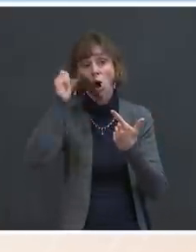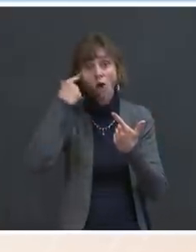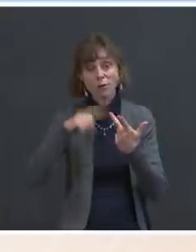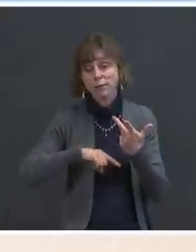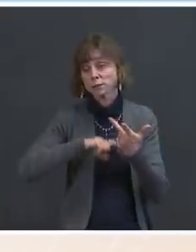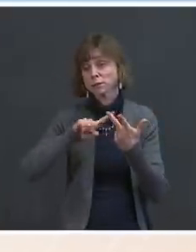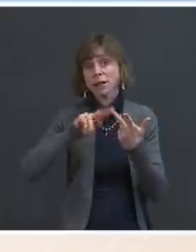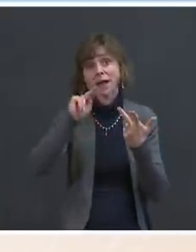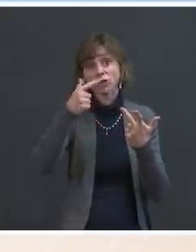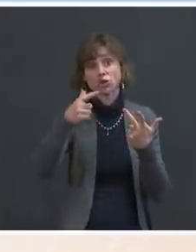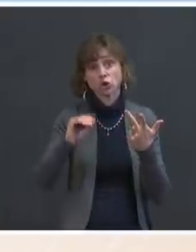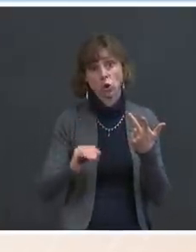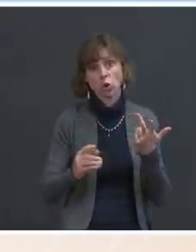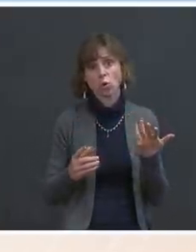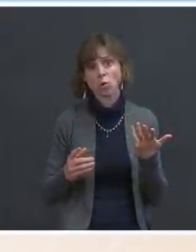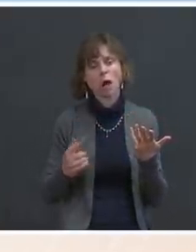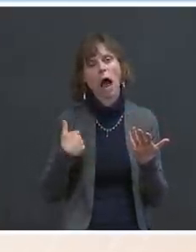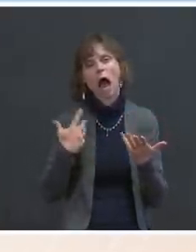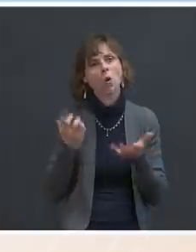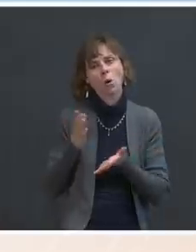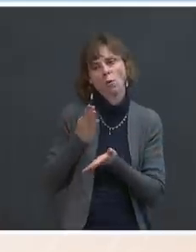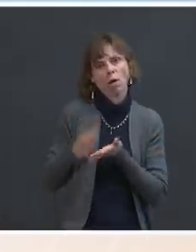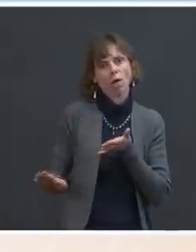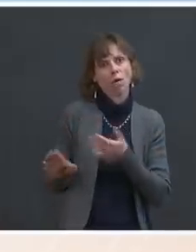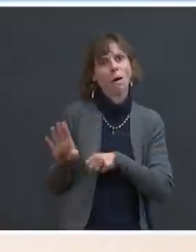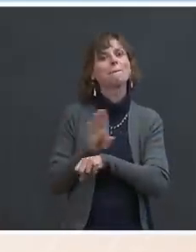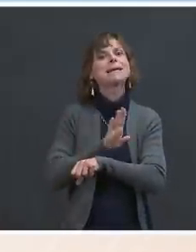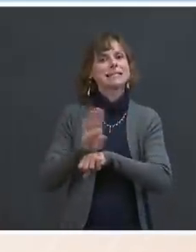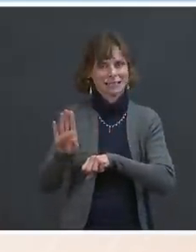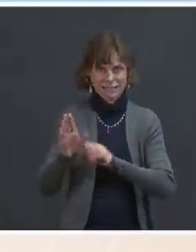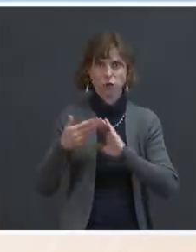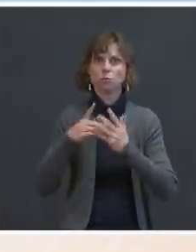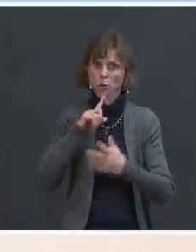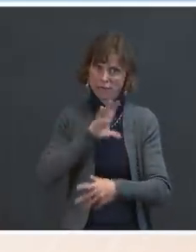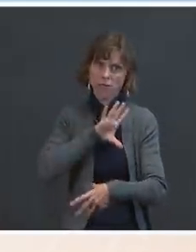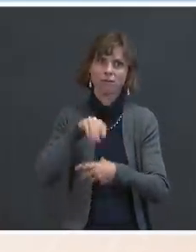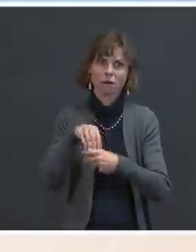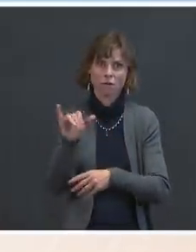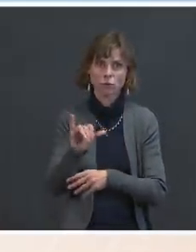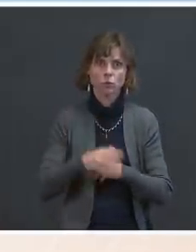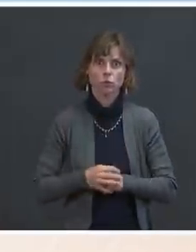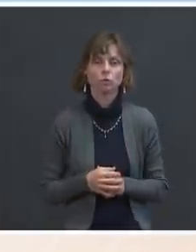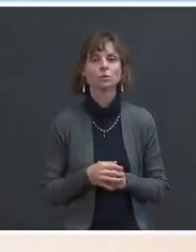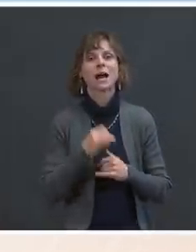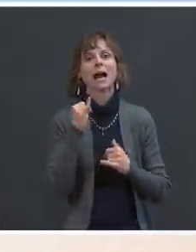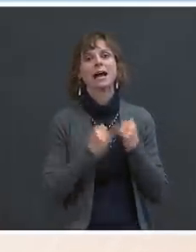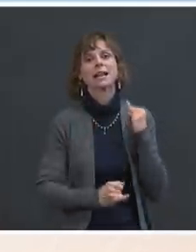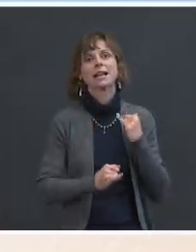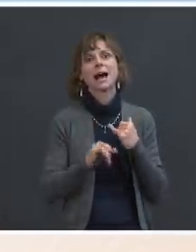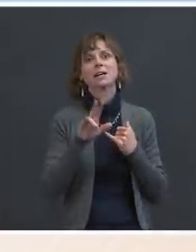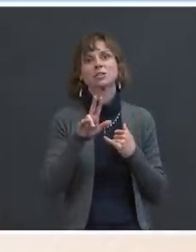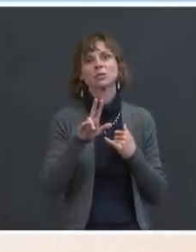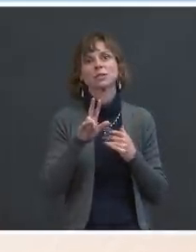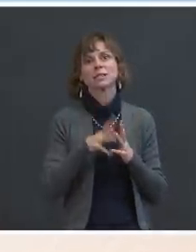I don't want to leave out the business community as a -- as a participant. Ms. Psaki: Okay. Last two. Or last three, if you have time. Okay. Thank you.